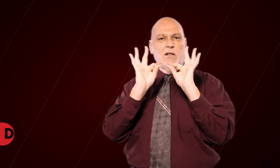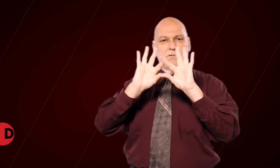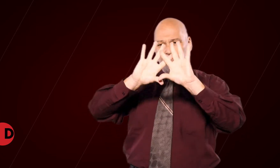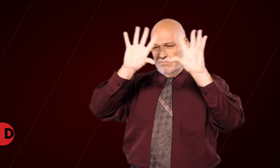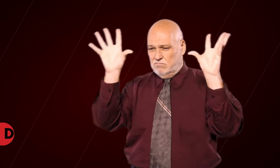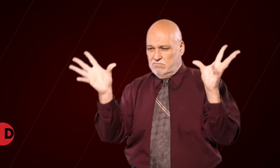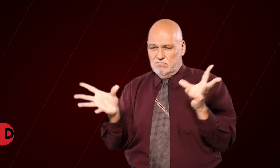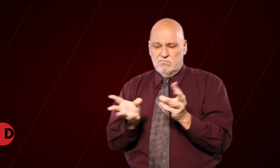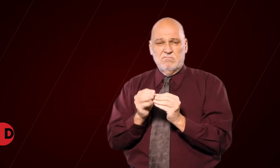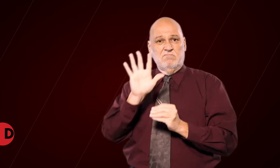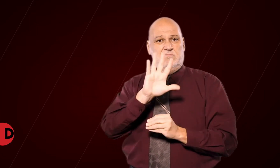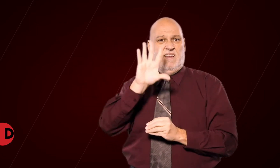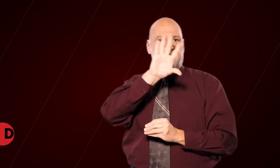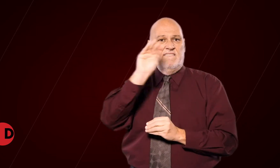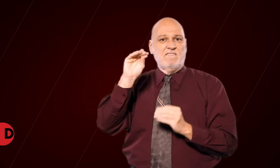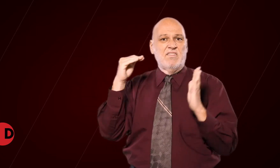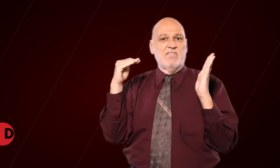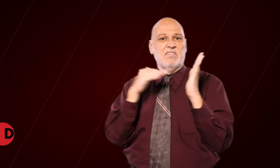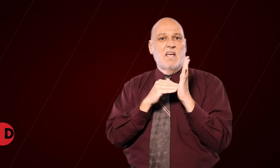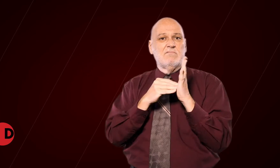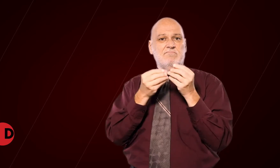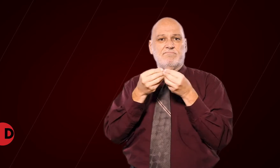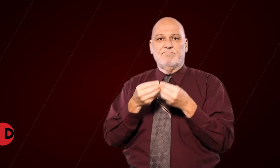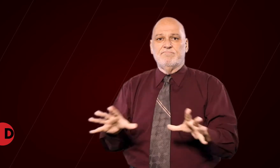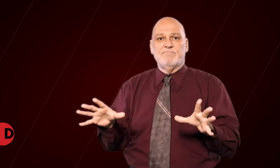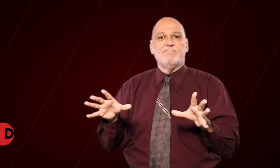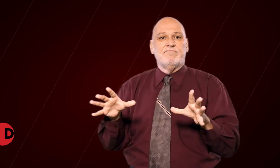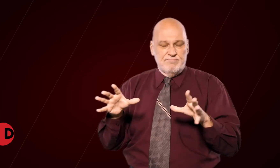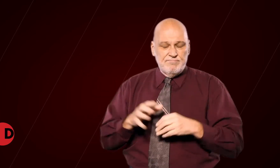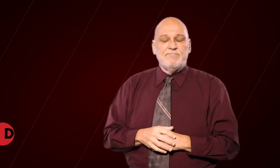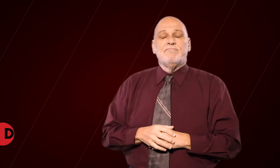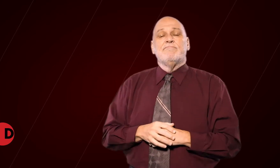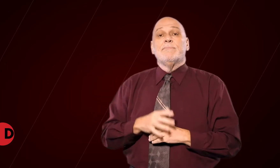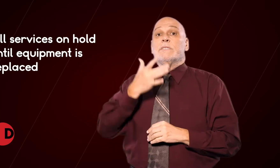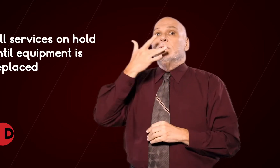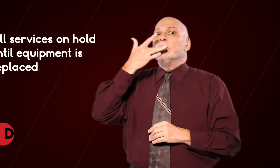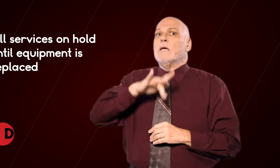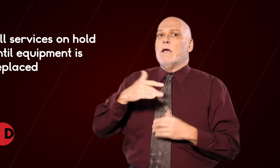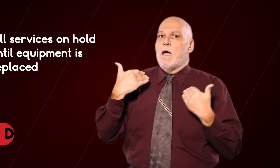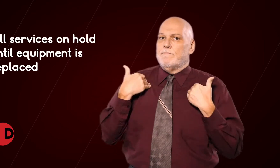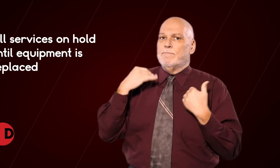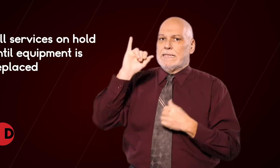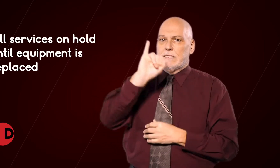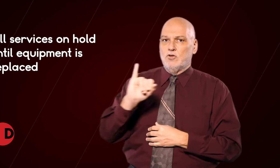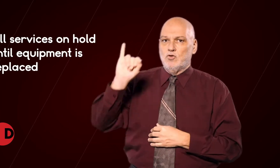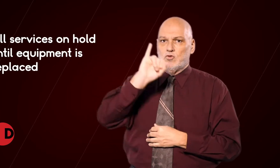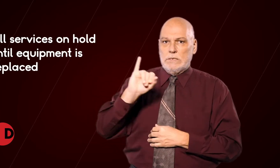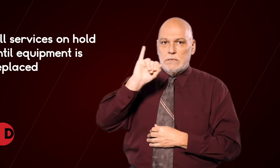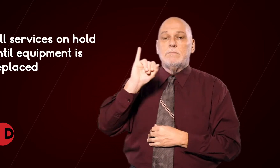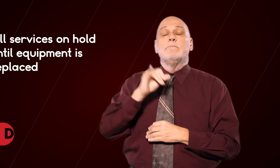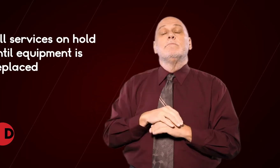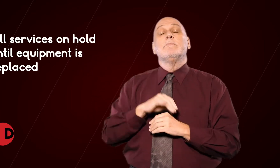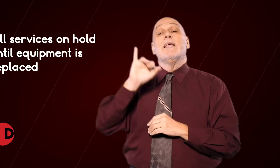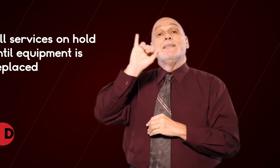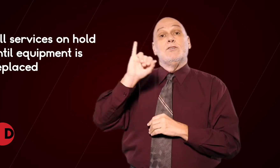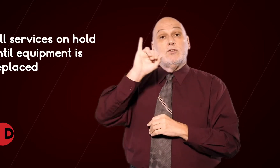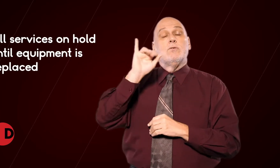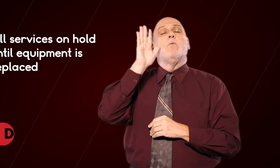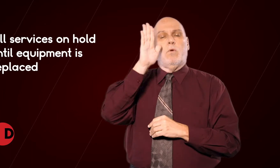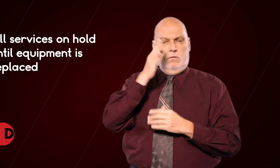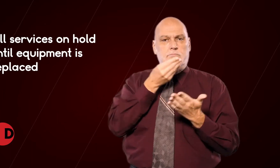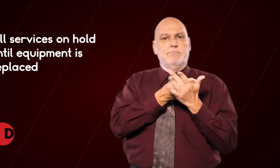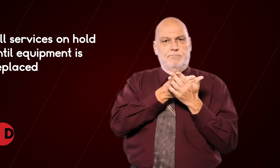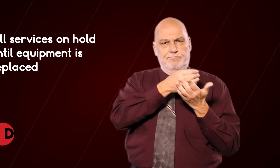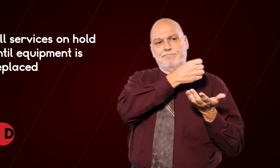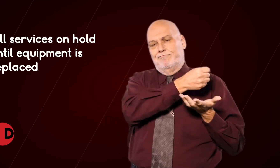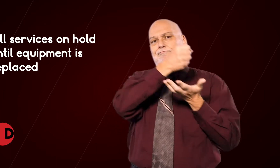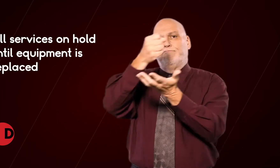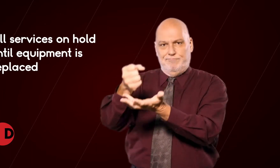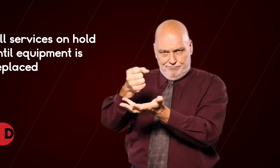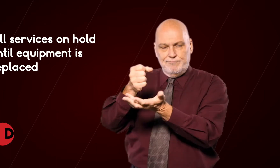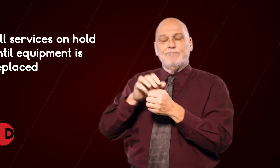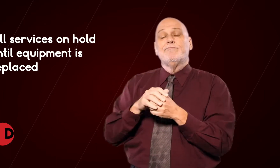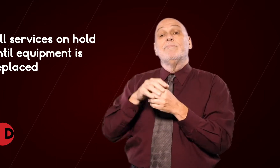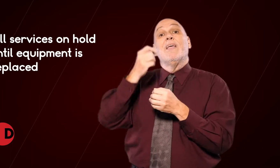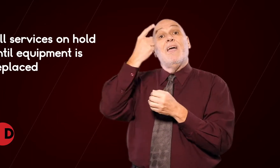They have insurance which will help CAD recover from this loss of